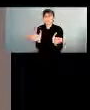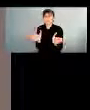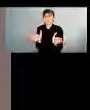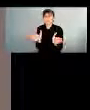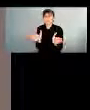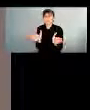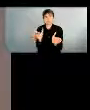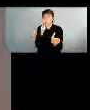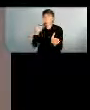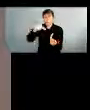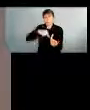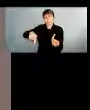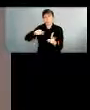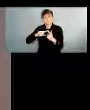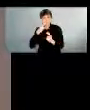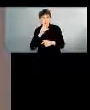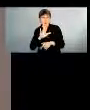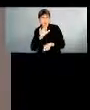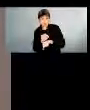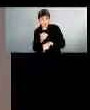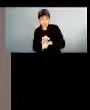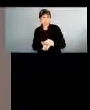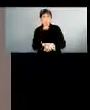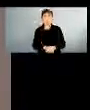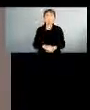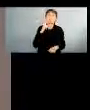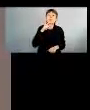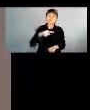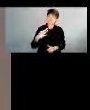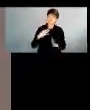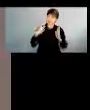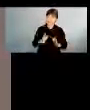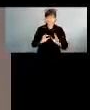The applicant has clearly demonstrated how this project will further their ability to